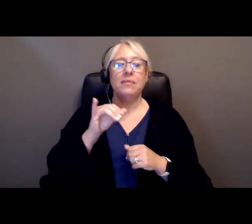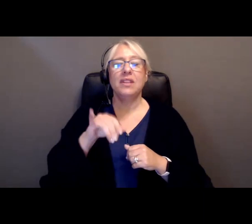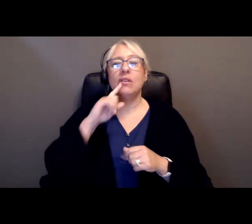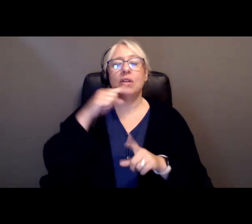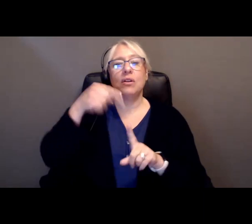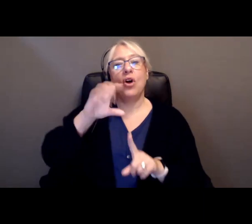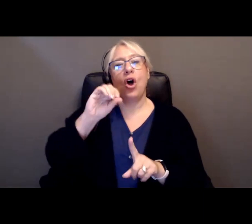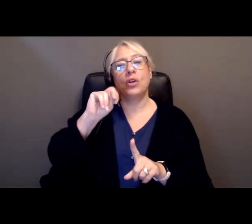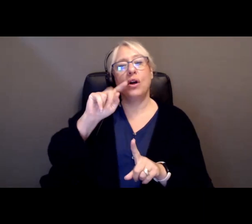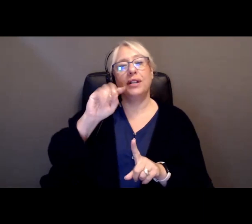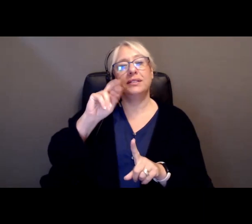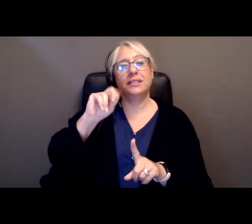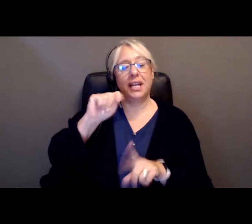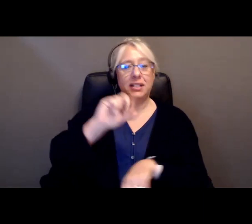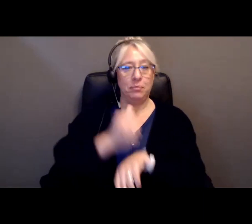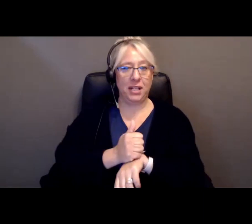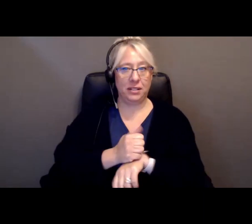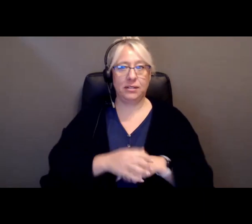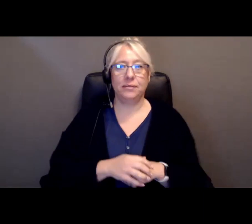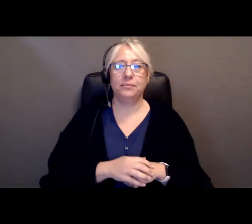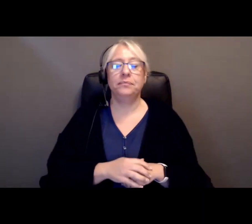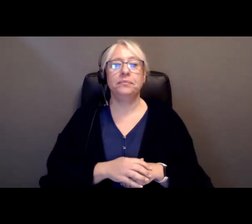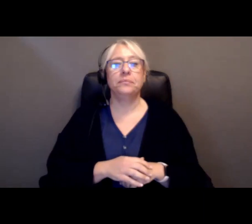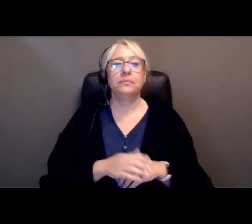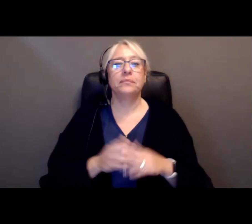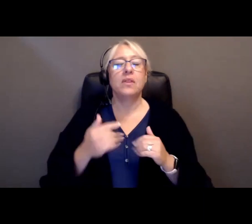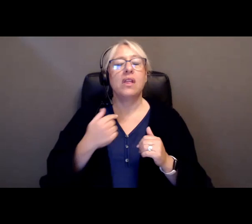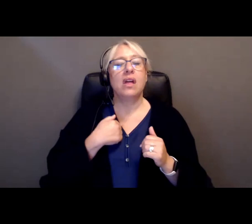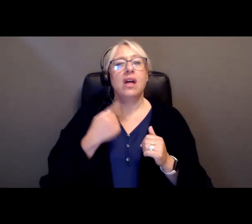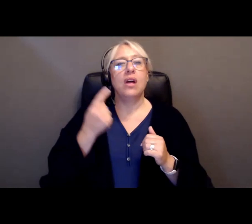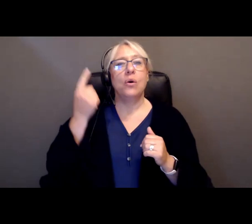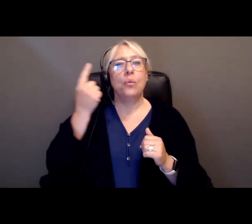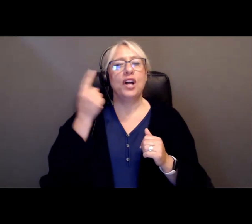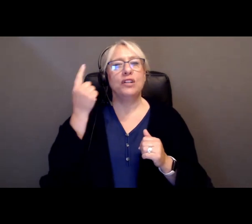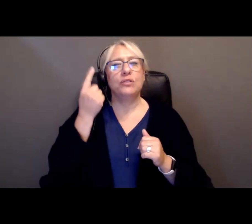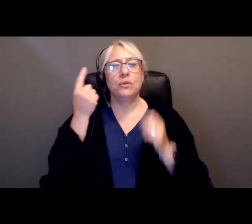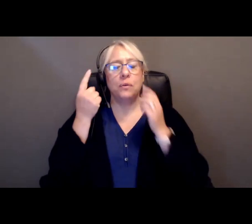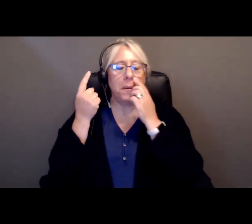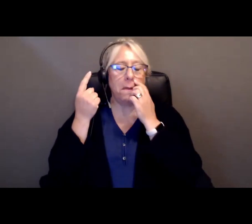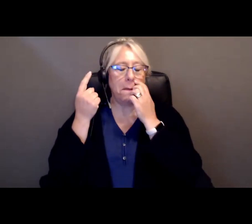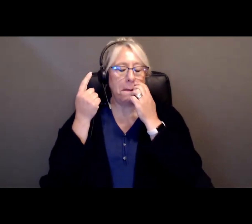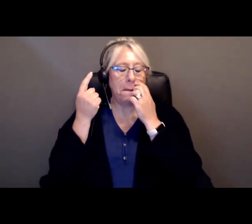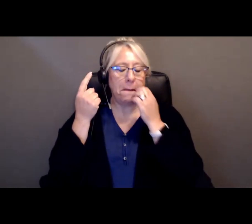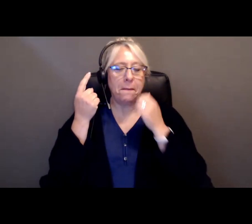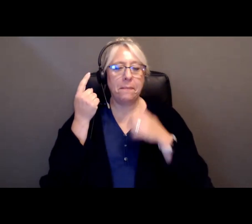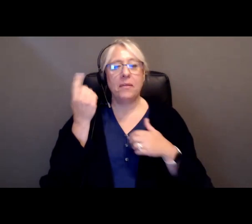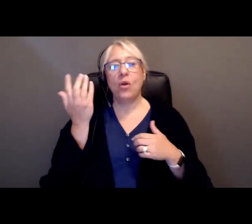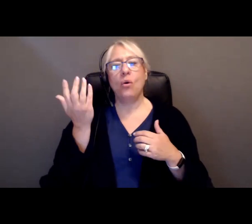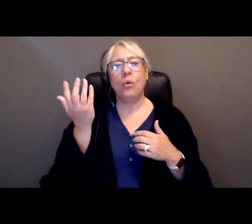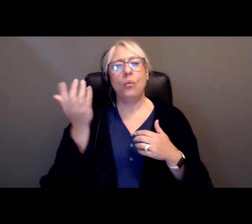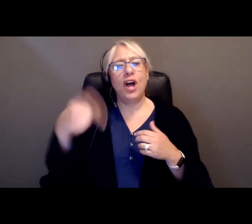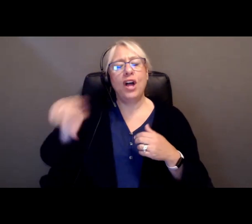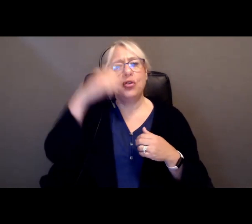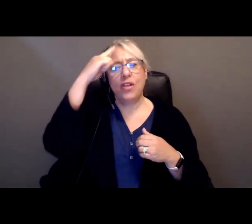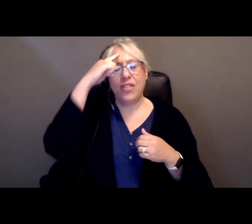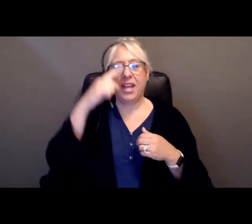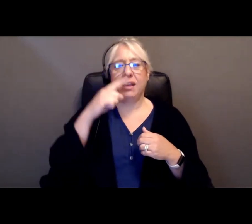question. I'm wondering what you think academic disability and rehabilitation research should